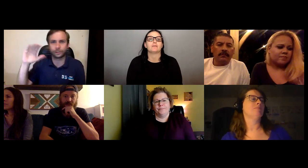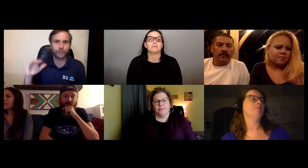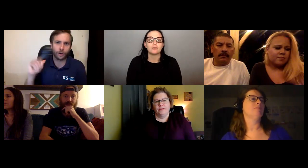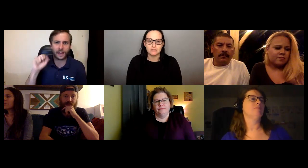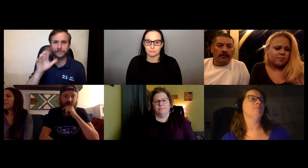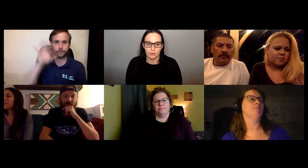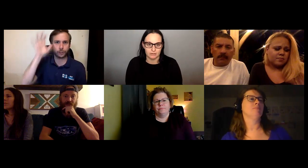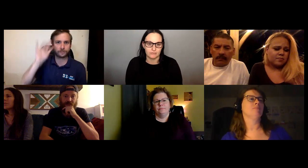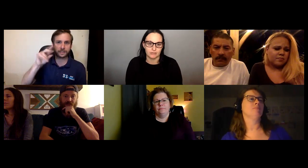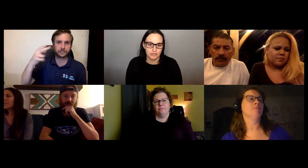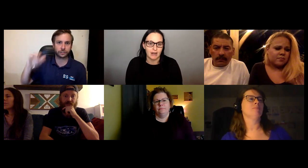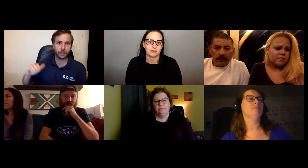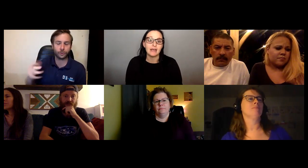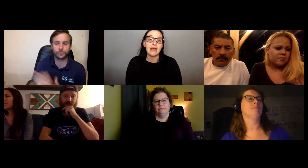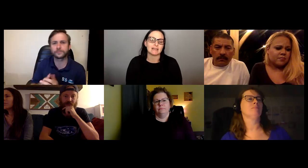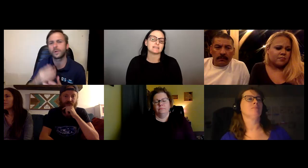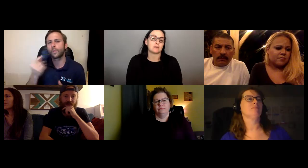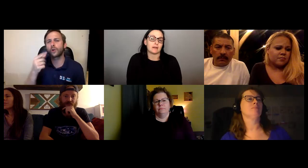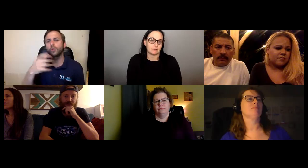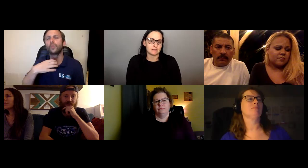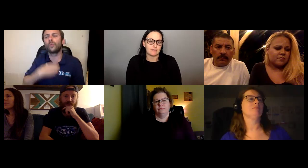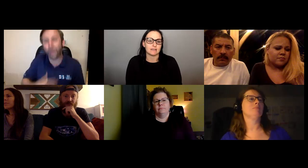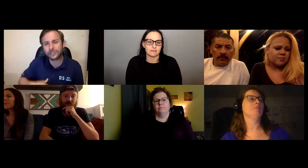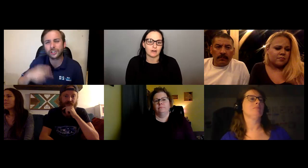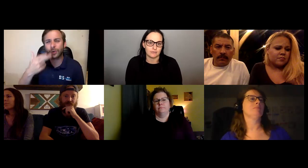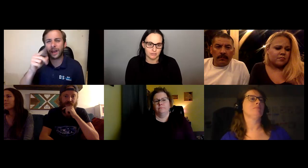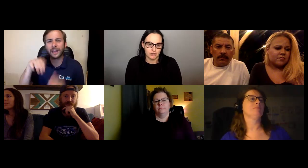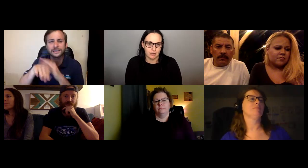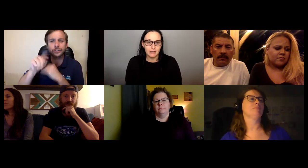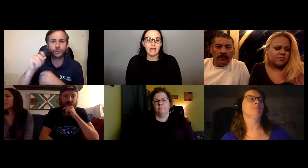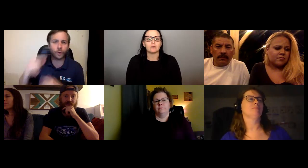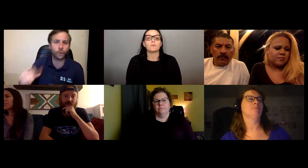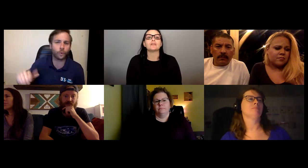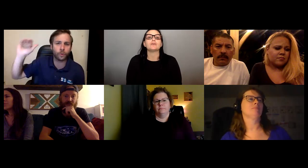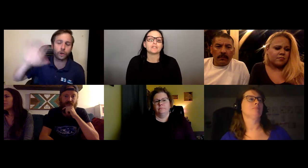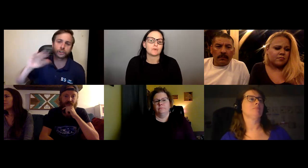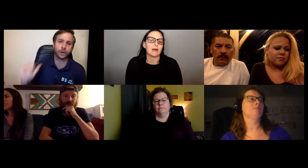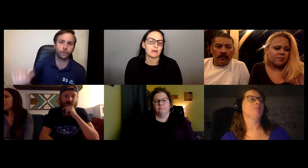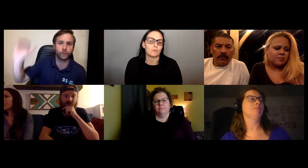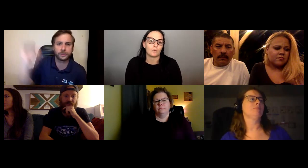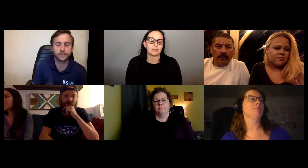most important for your child as a parent having a deaf and hard of hearing child